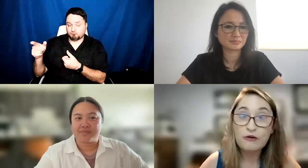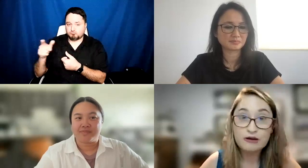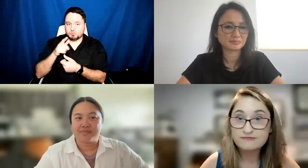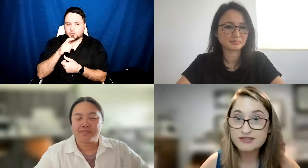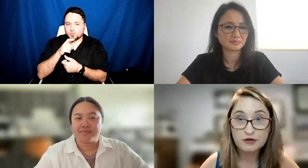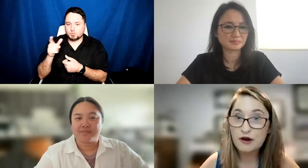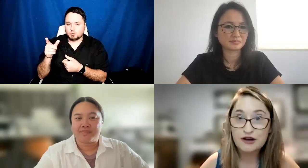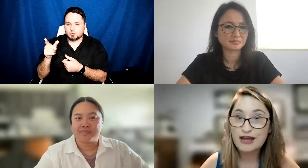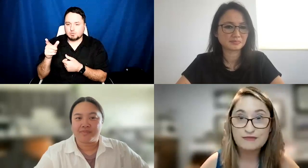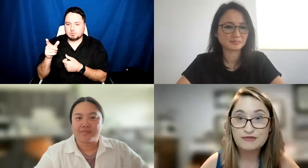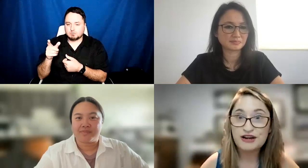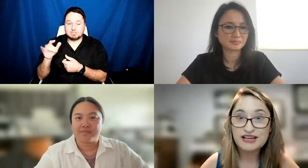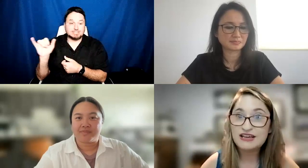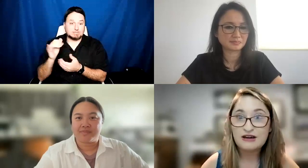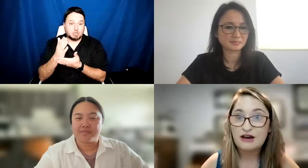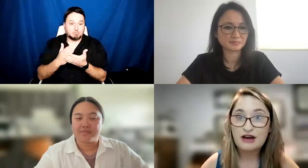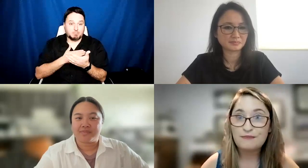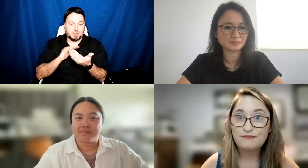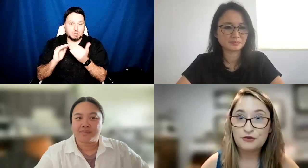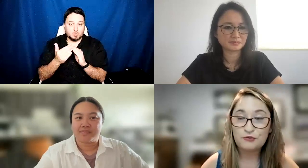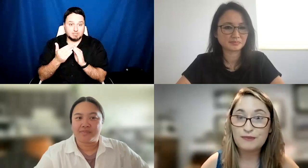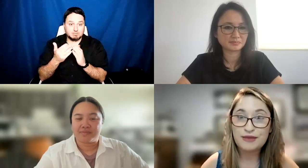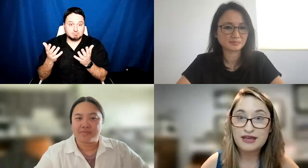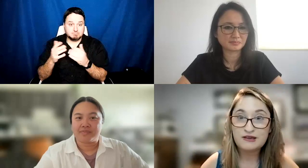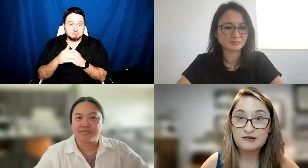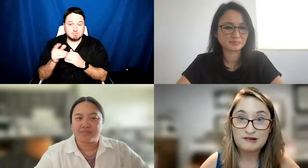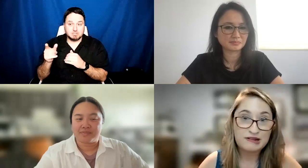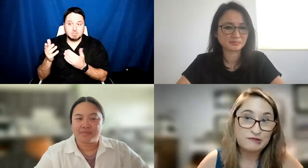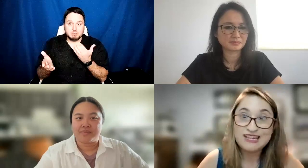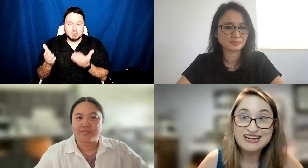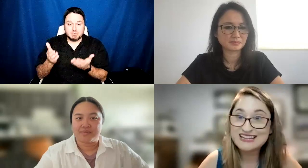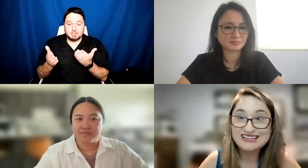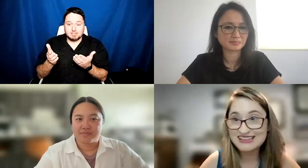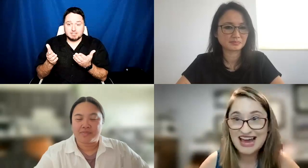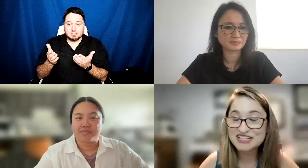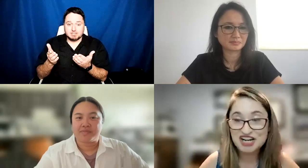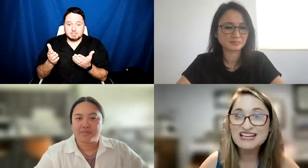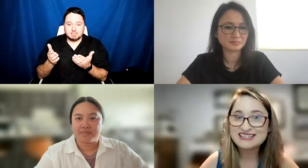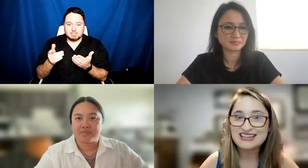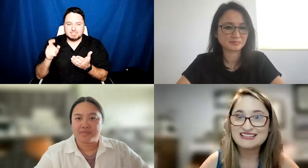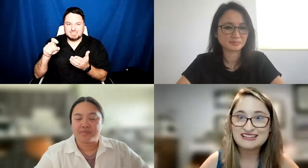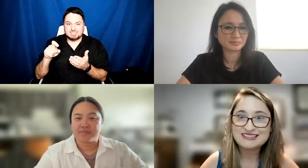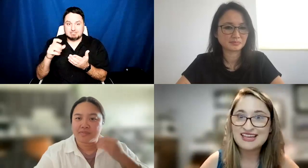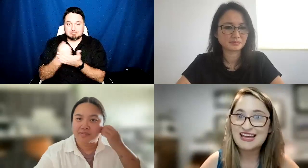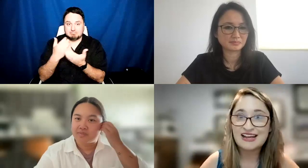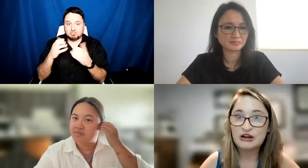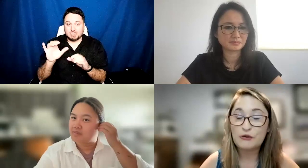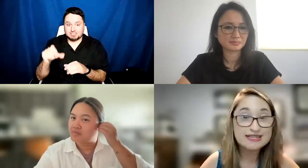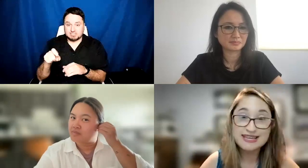you know, similar part of my community who maybe needed that chance and say,